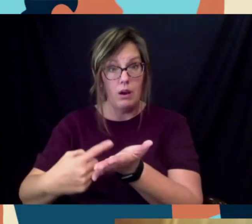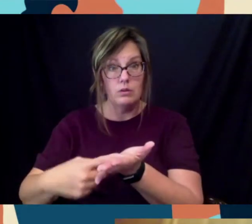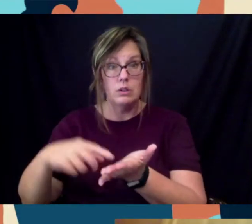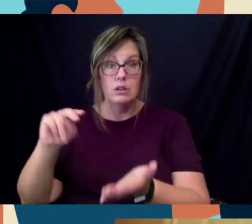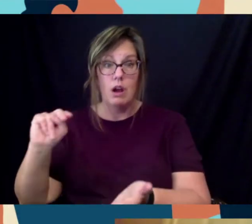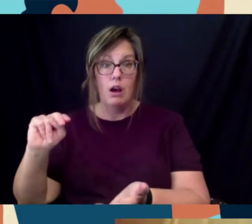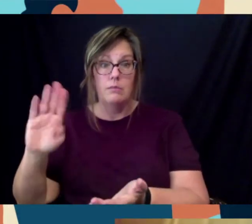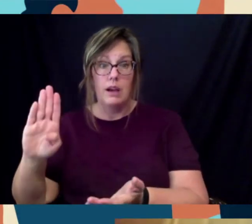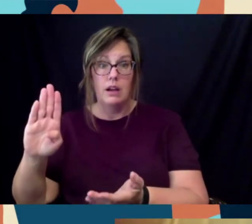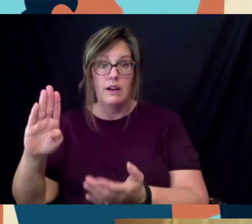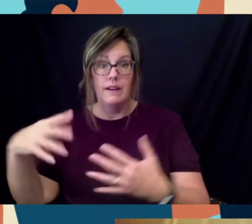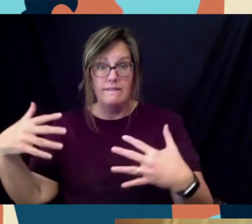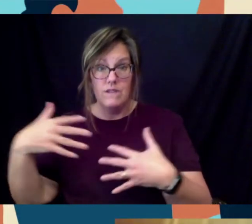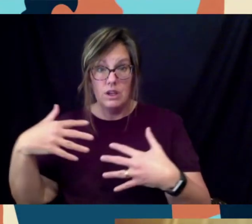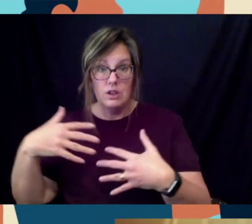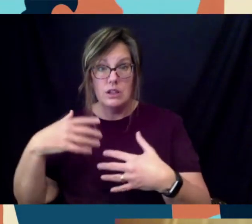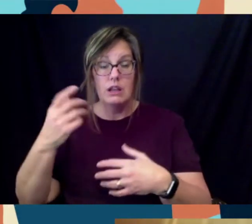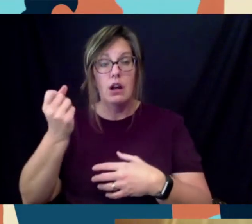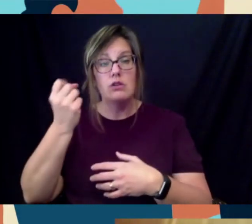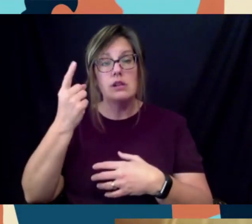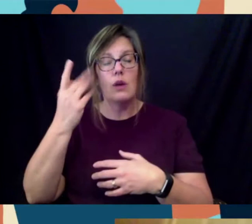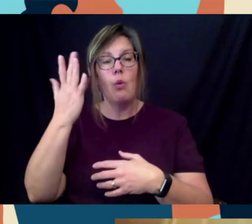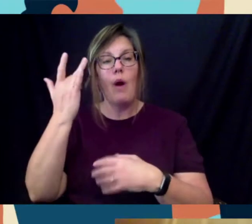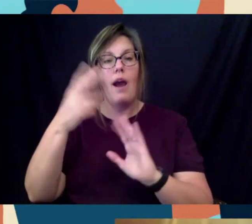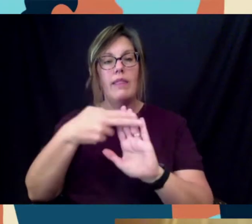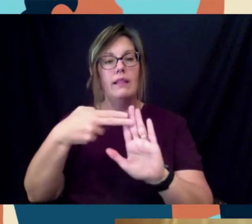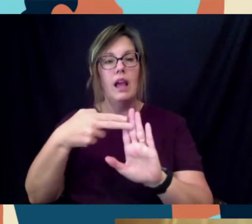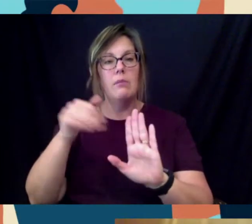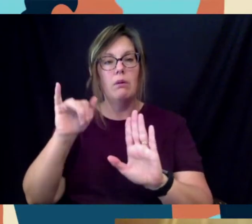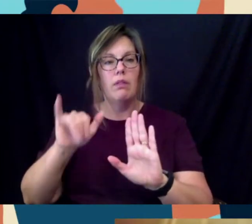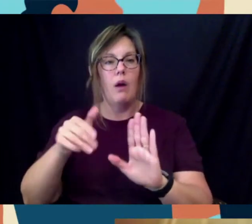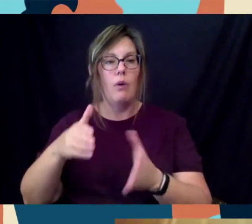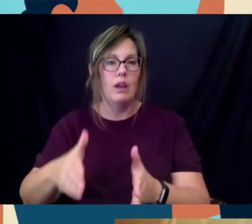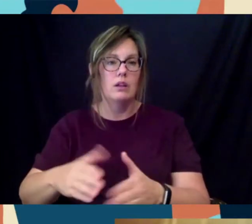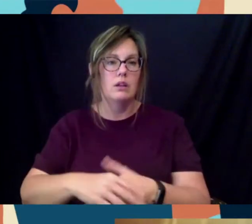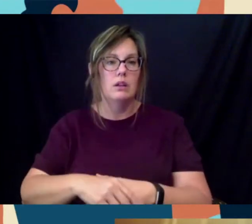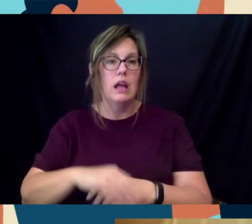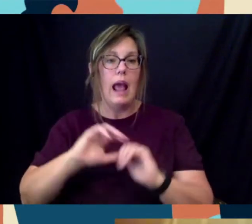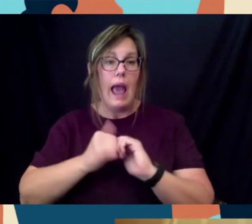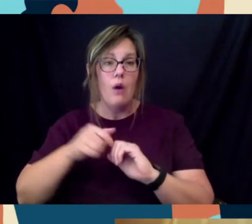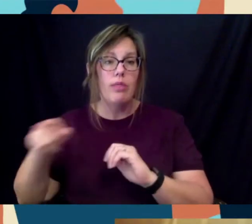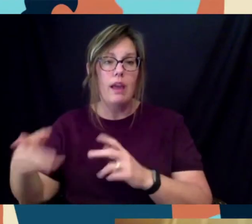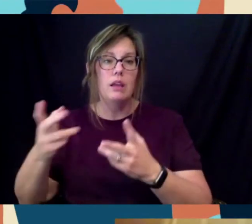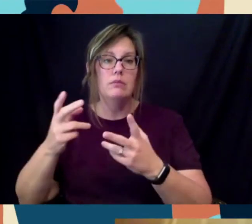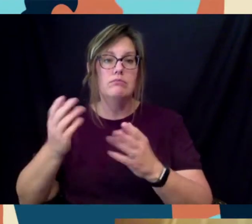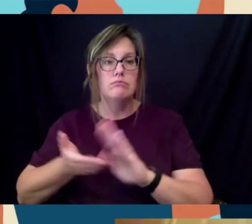understand why they label that way and how they process their own sexuality because we can't